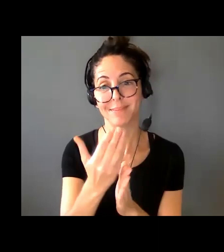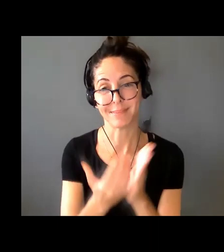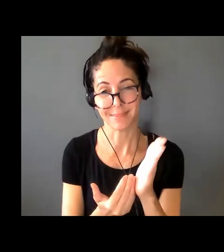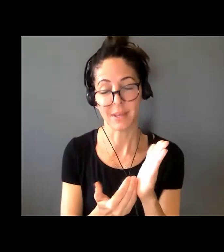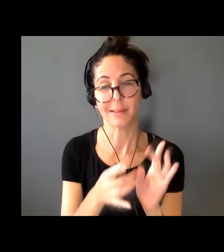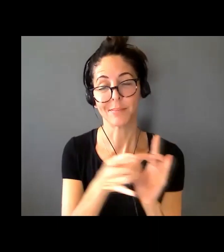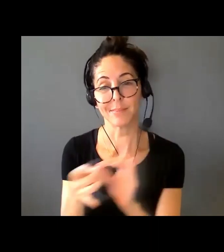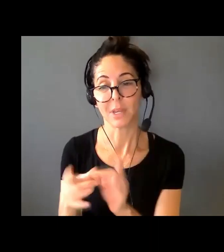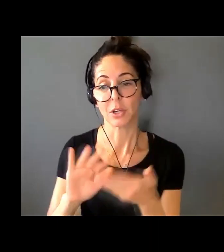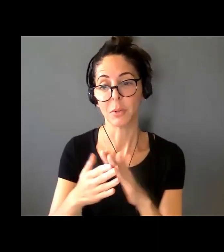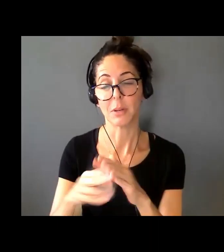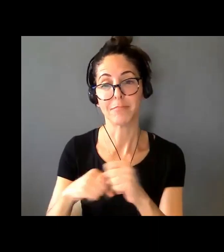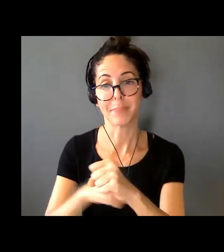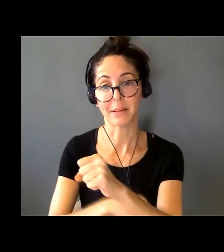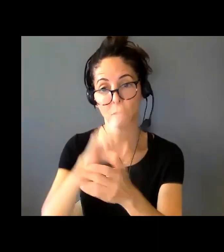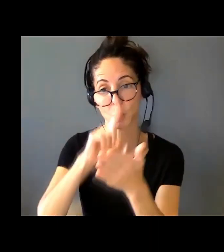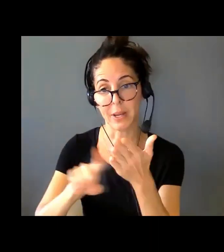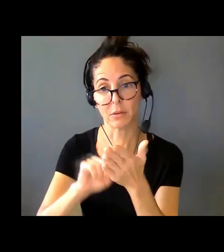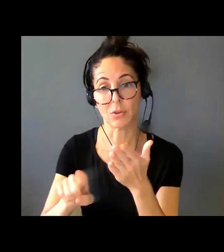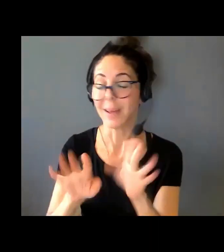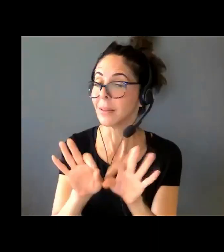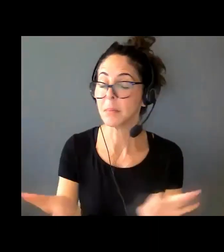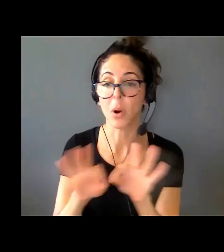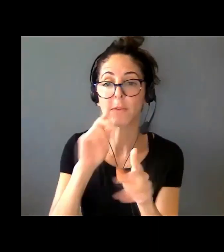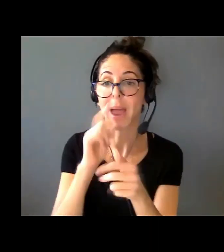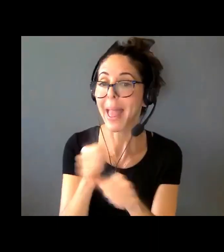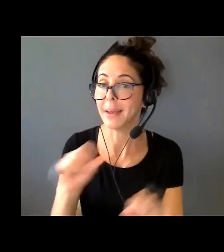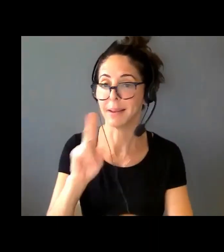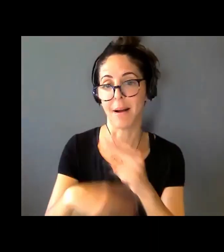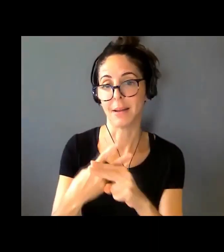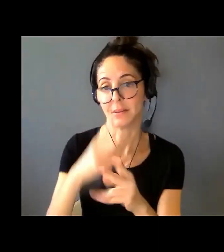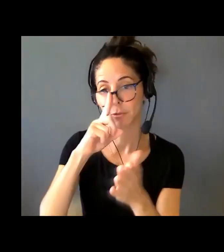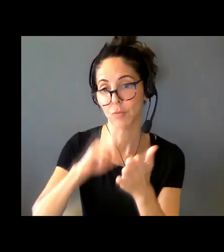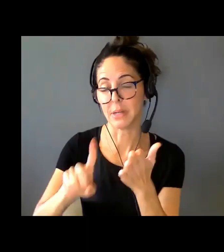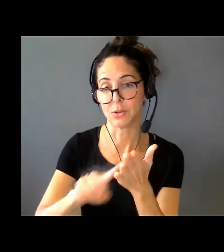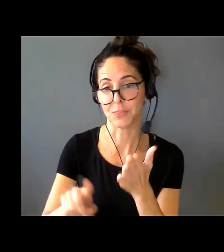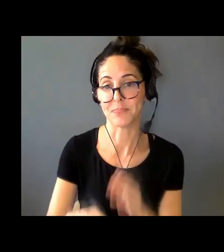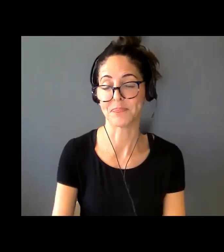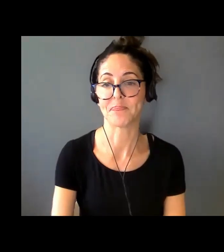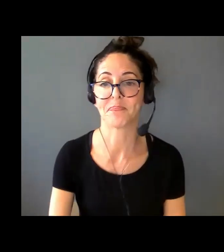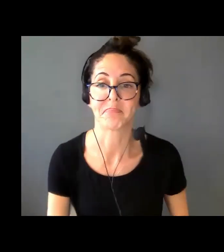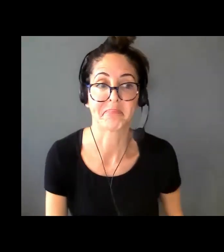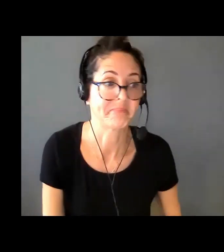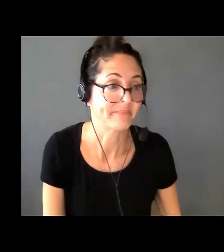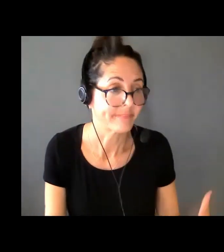I think are essential in any kind of research, also in disability and rehabilitation,